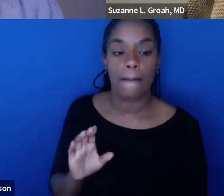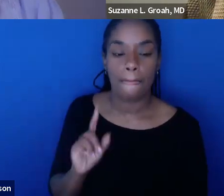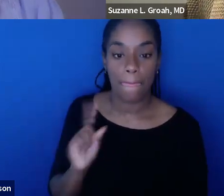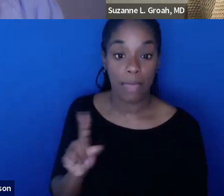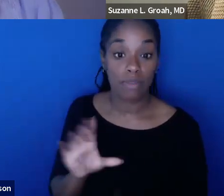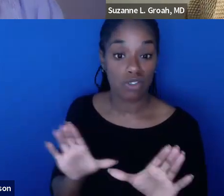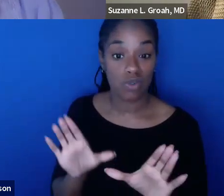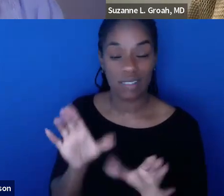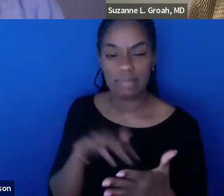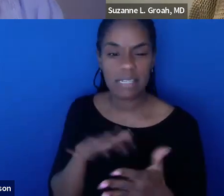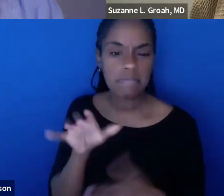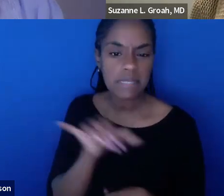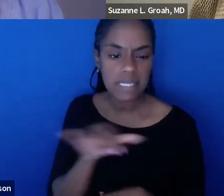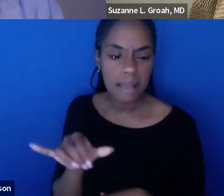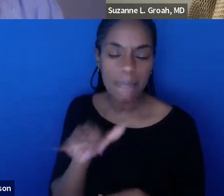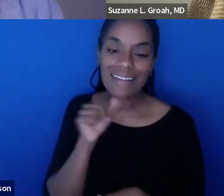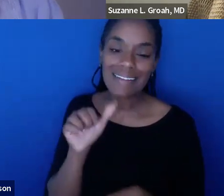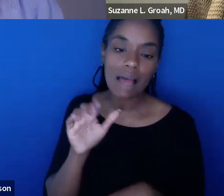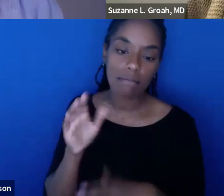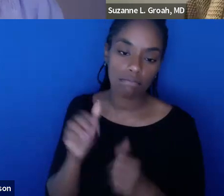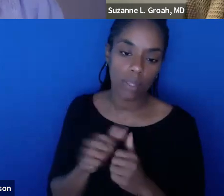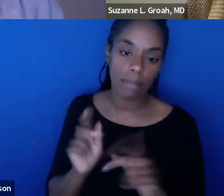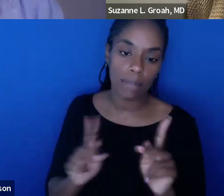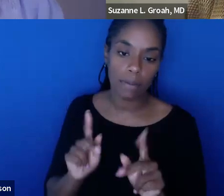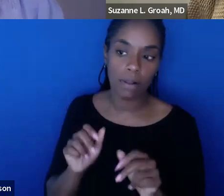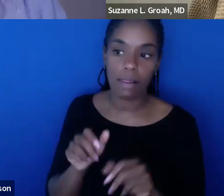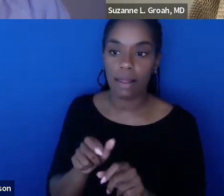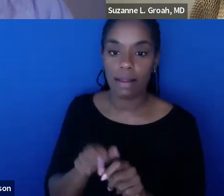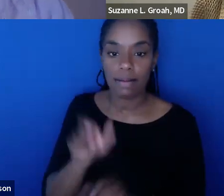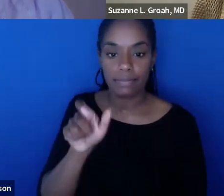study, not on people with spinal cord injury, but in post-menopausal women.